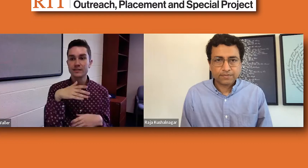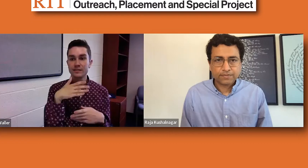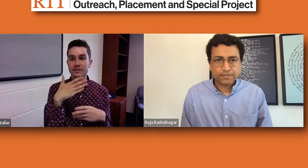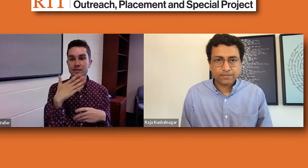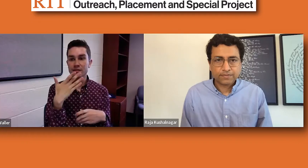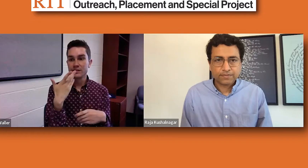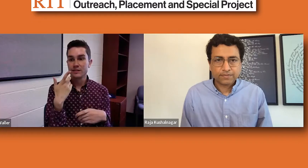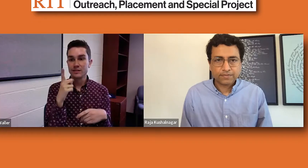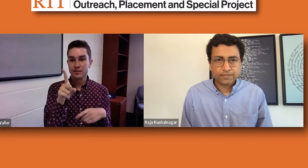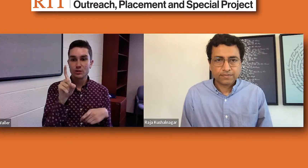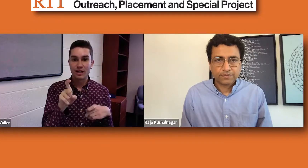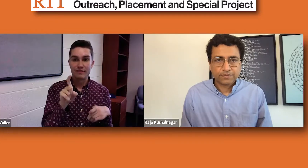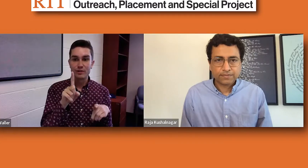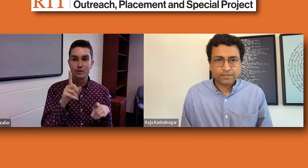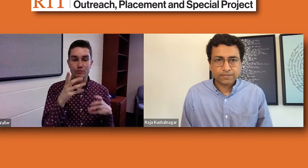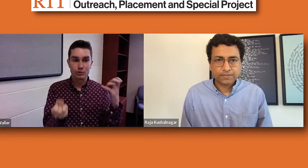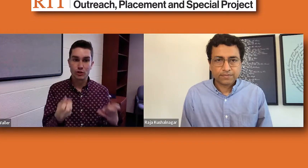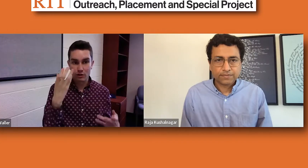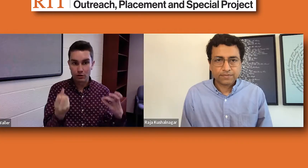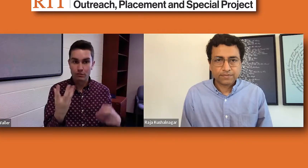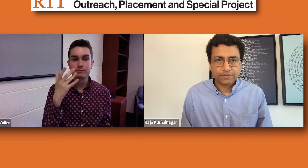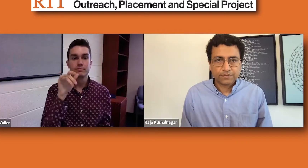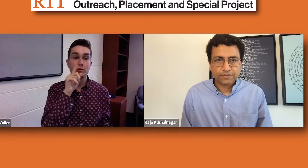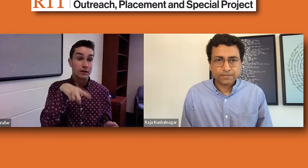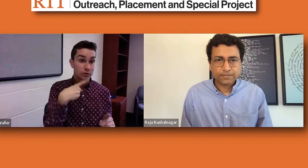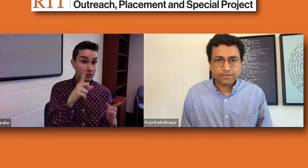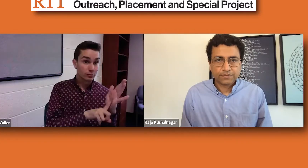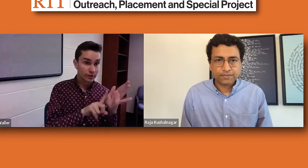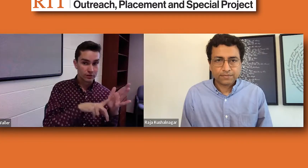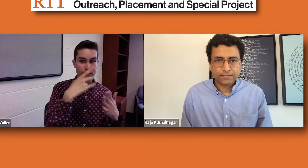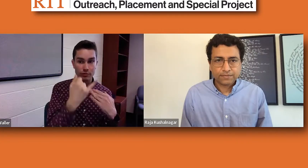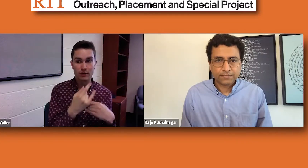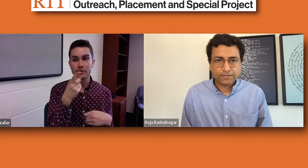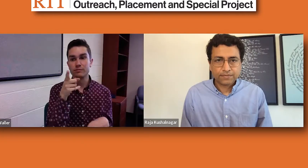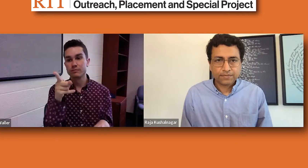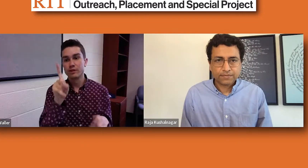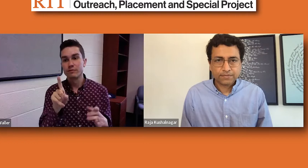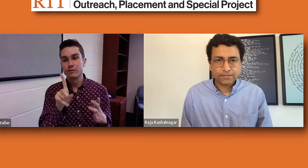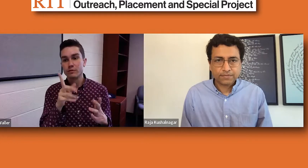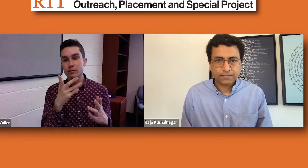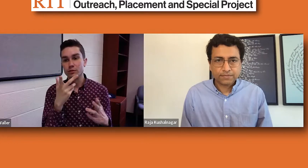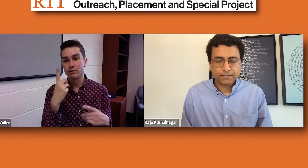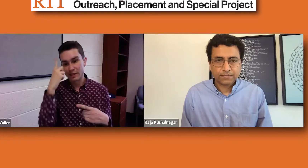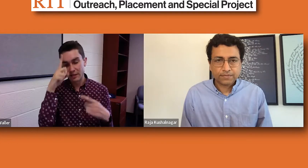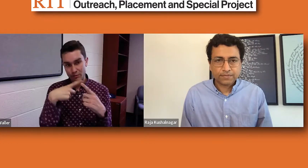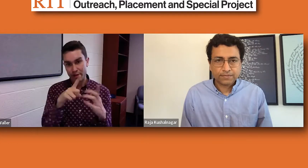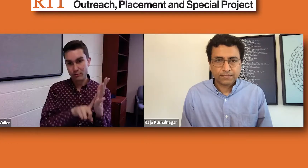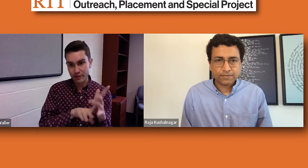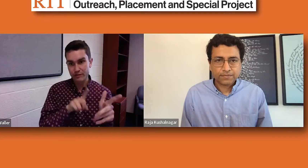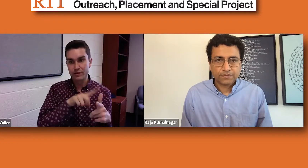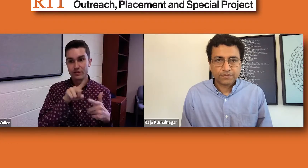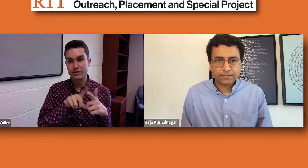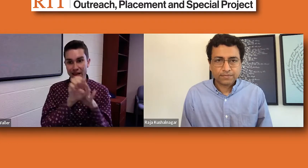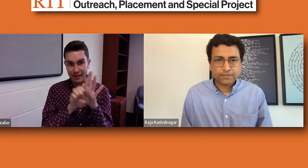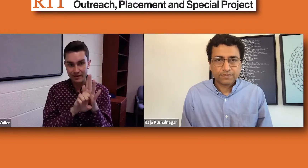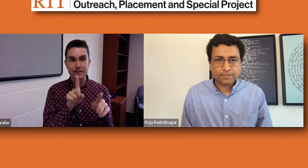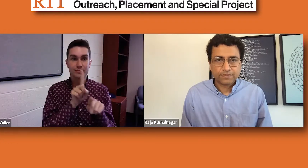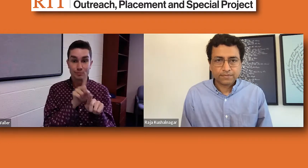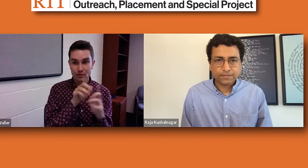work, I think, you know, you have to juggle a lot of different things, right? We talked about research, we talked about projects,